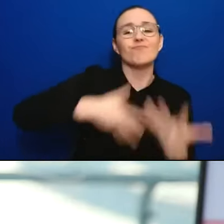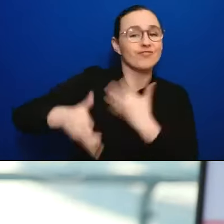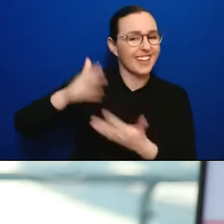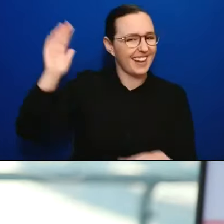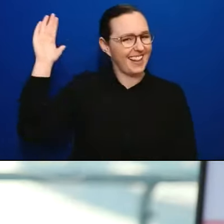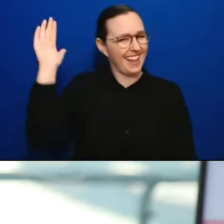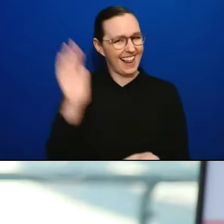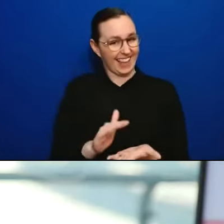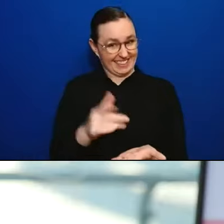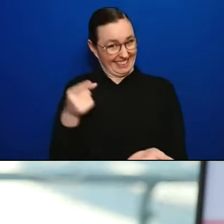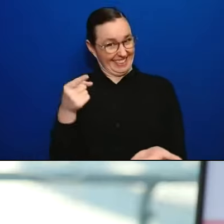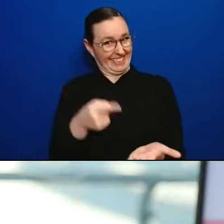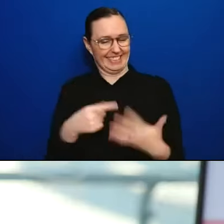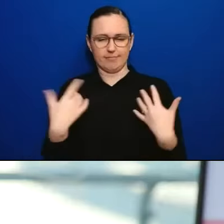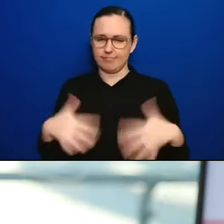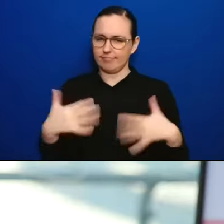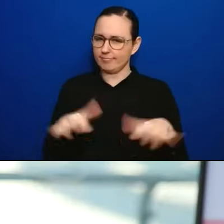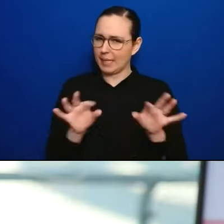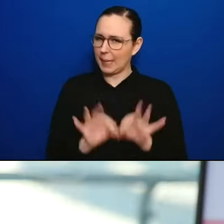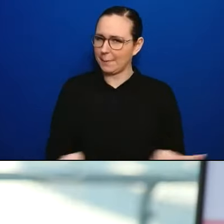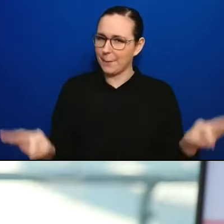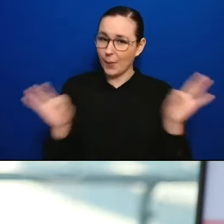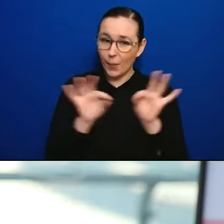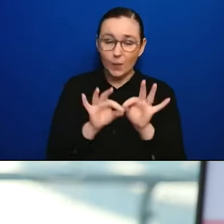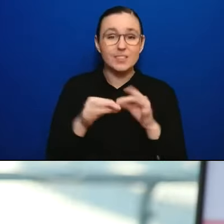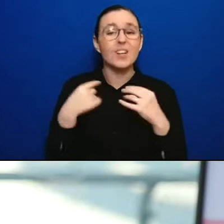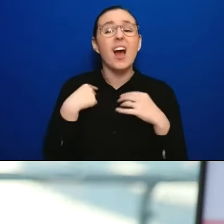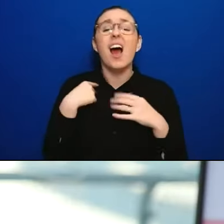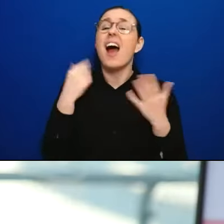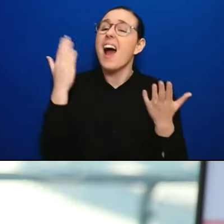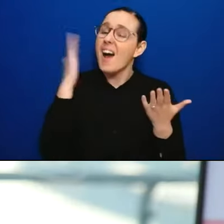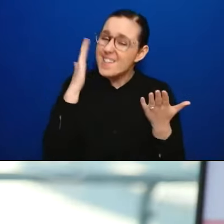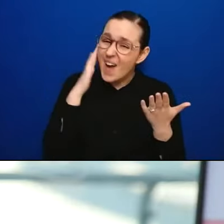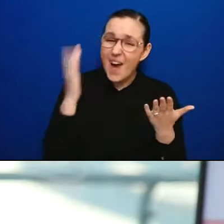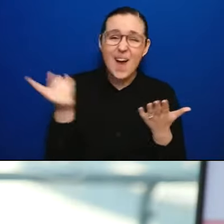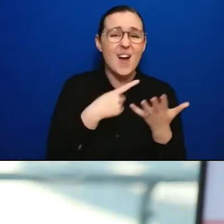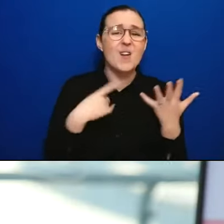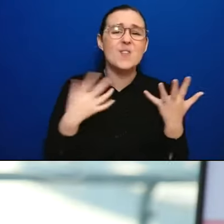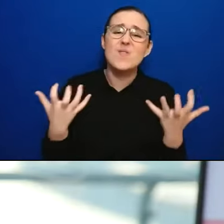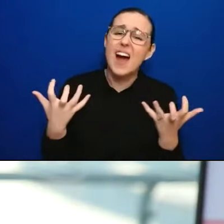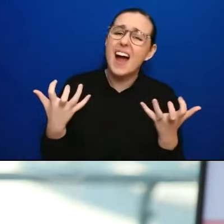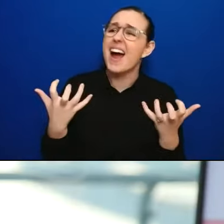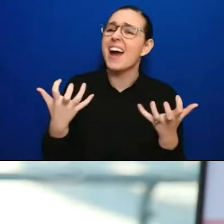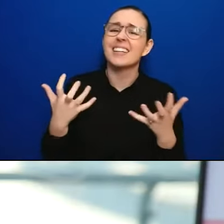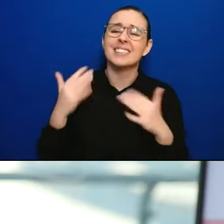been in contact with. So that has been an important measure, as well.